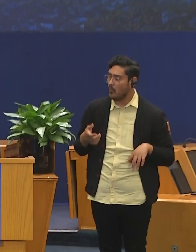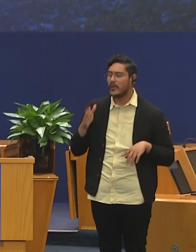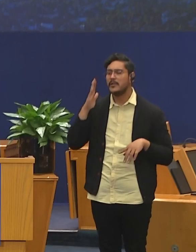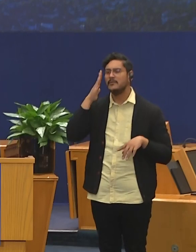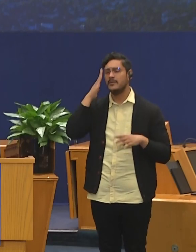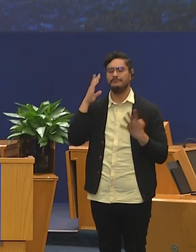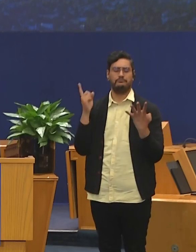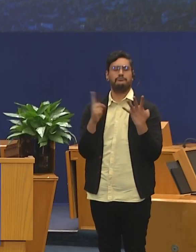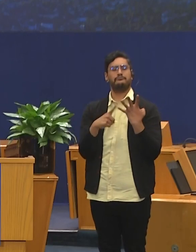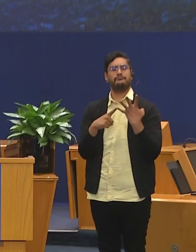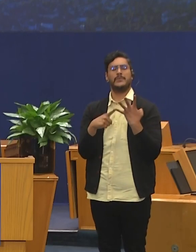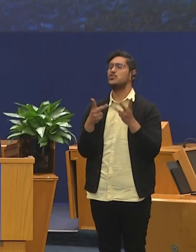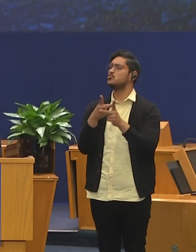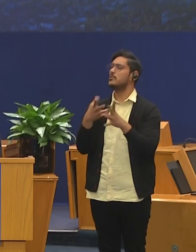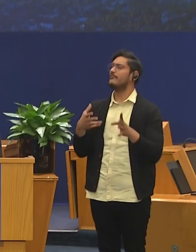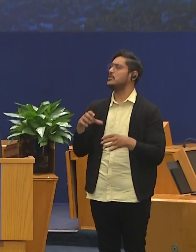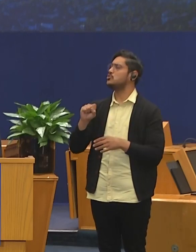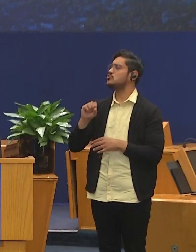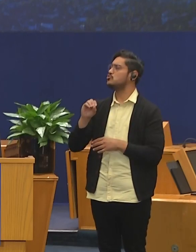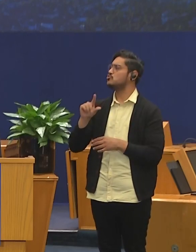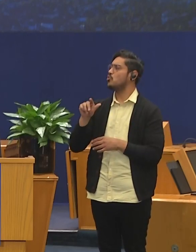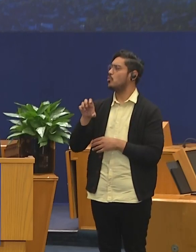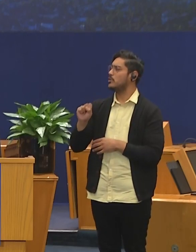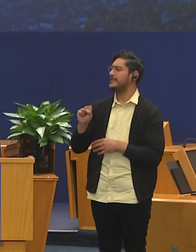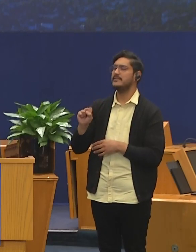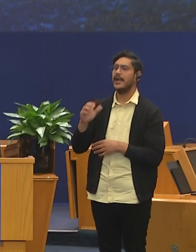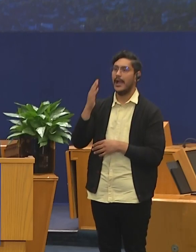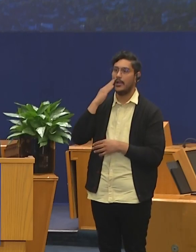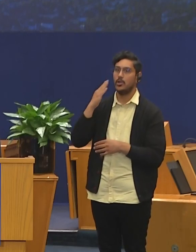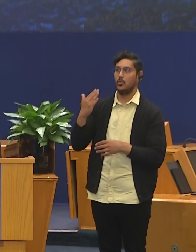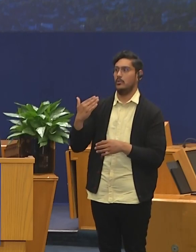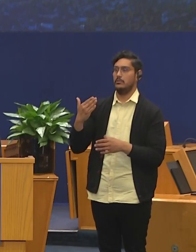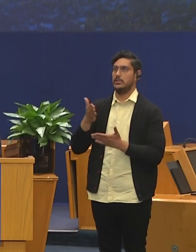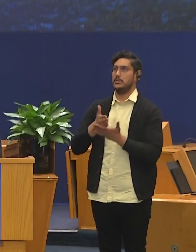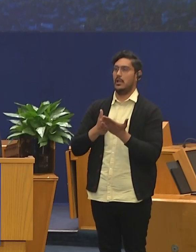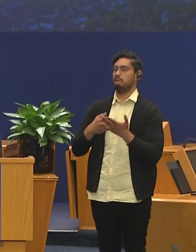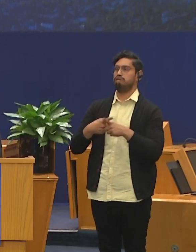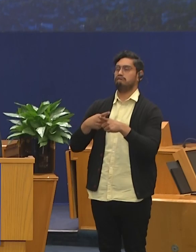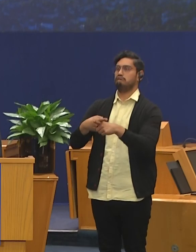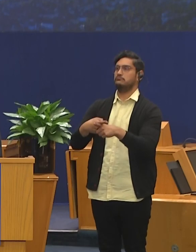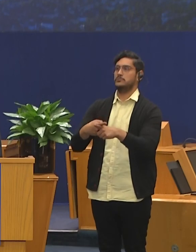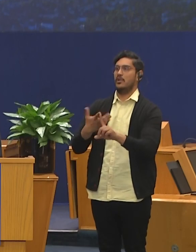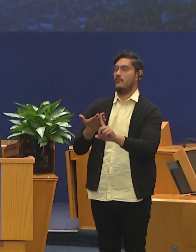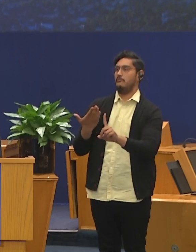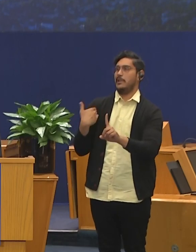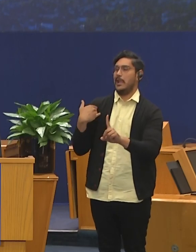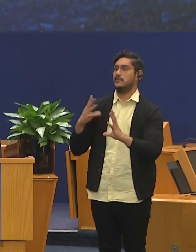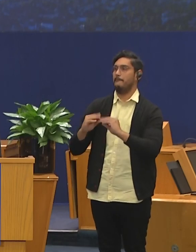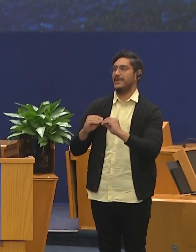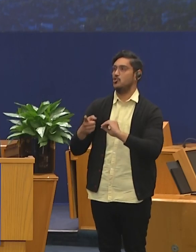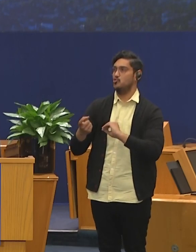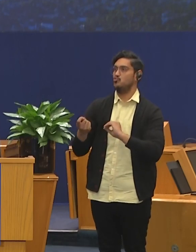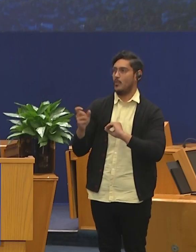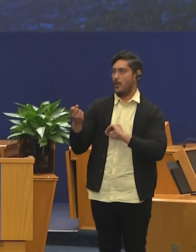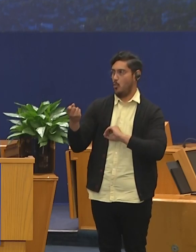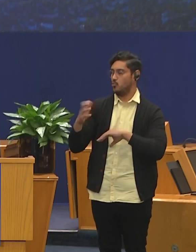AND ALSO FOR SUPERVISOR SOLIS, GIVEN SOME CONTROVERSY IN THE